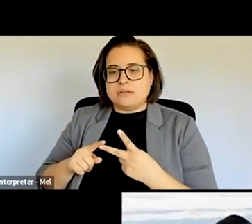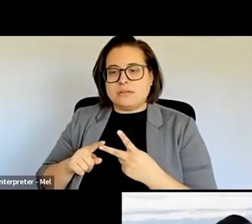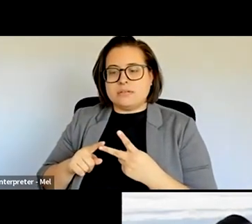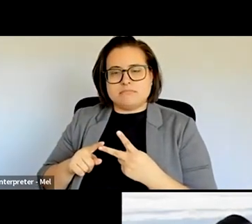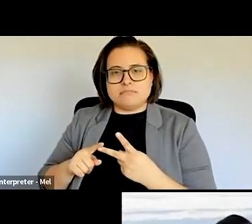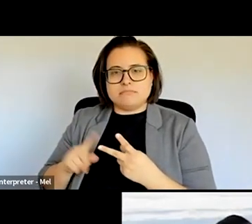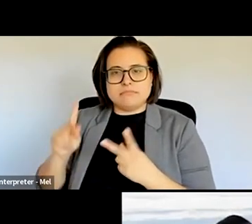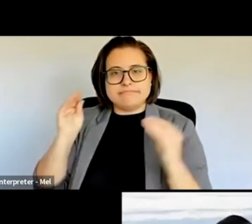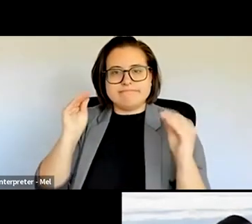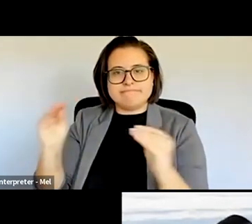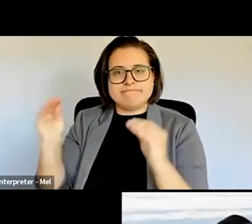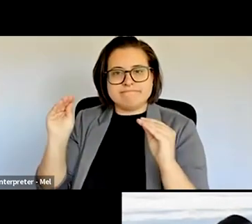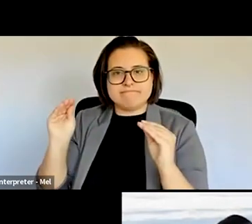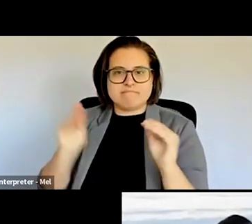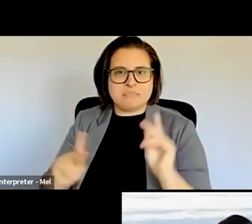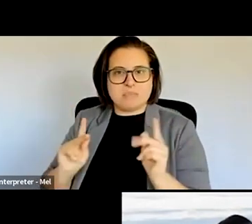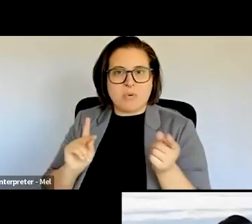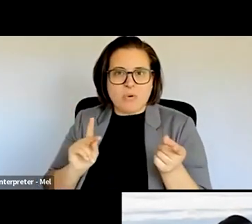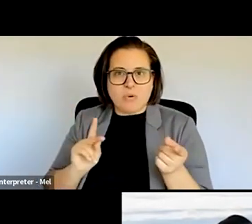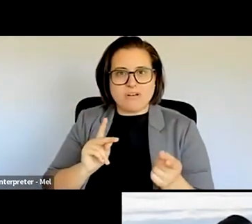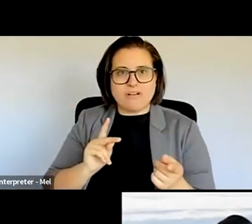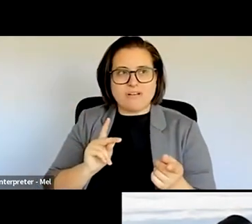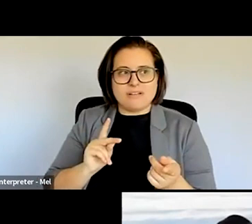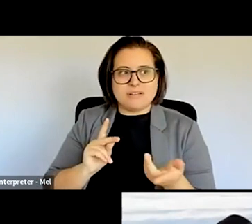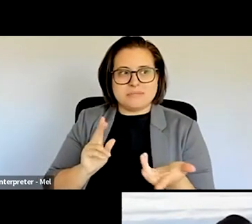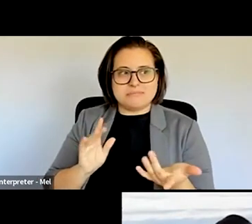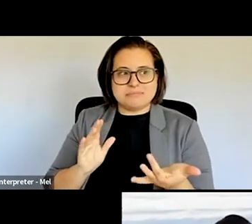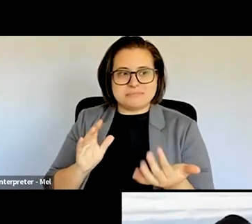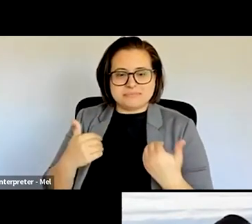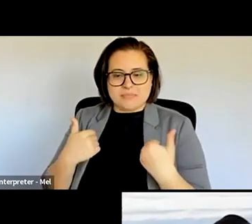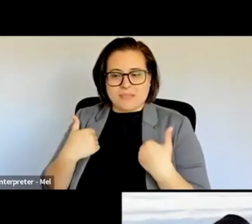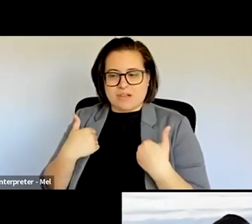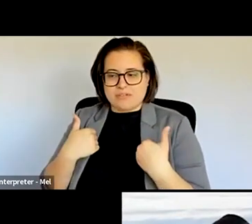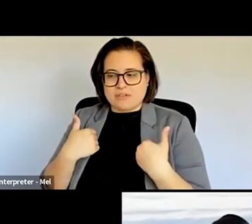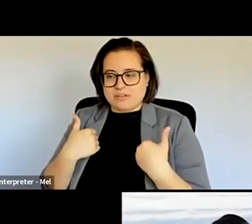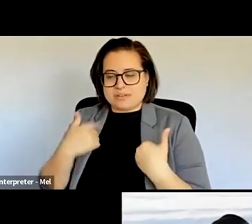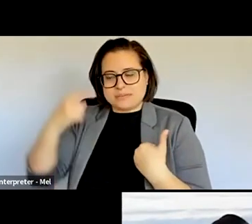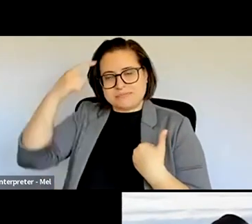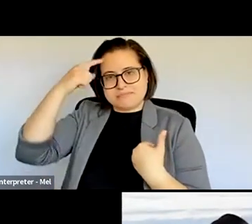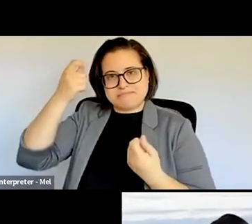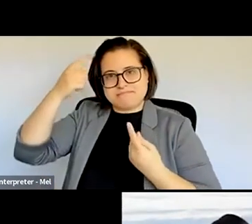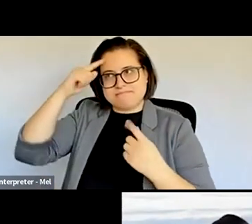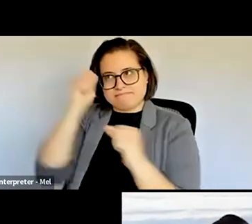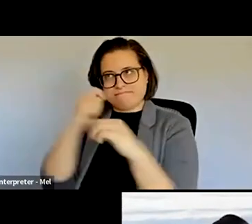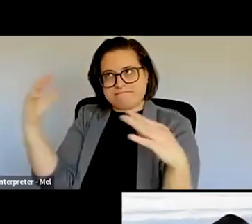right to learn how to have a mental model of the internet and what's on the internet and what is